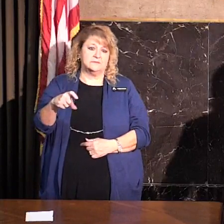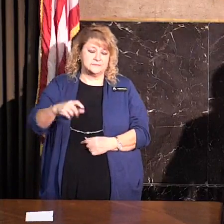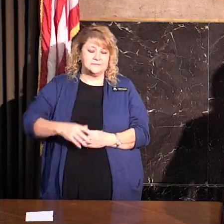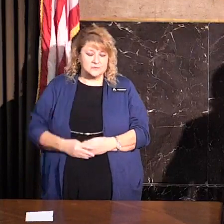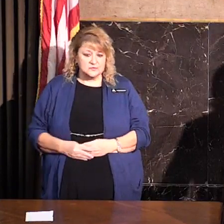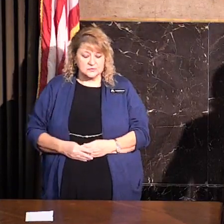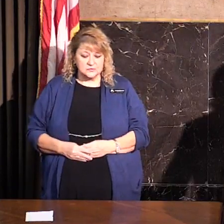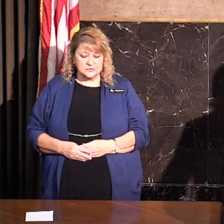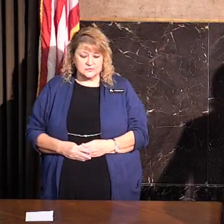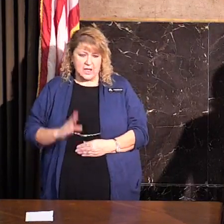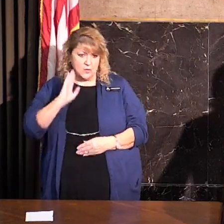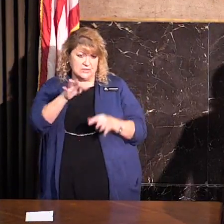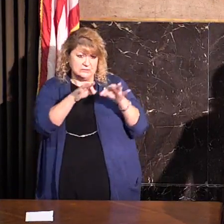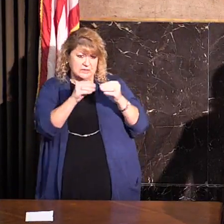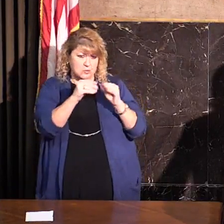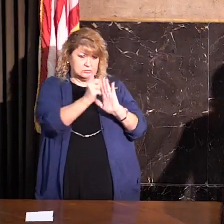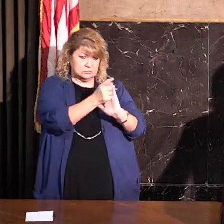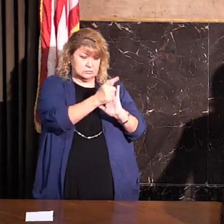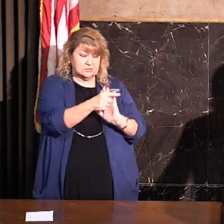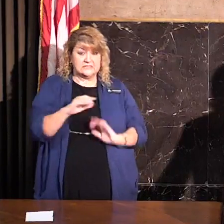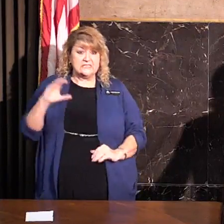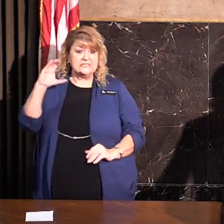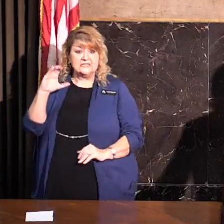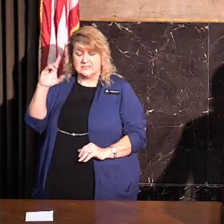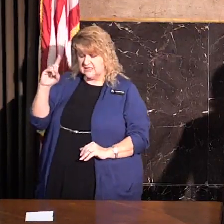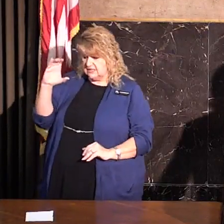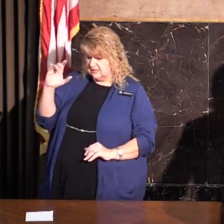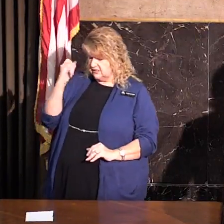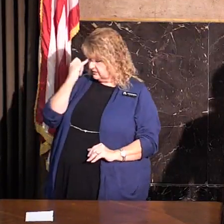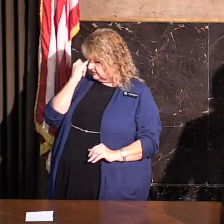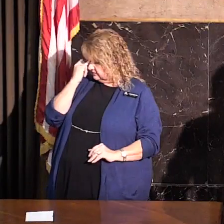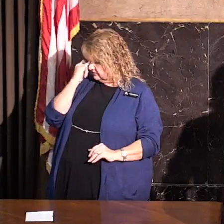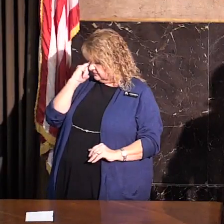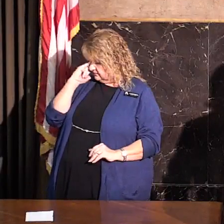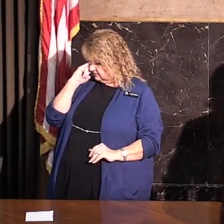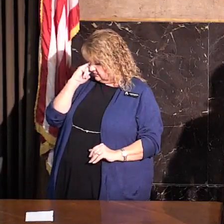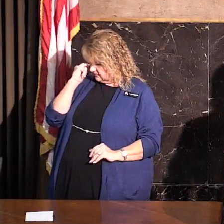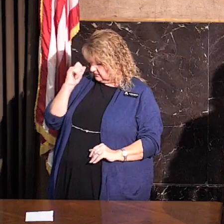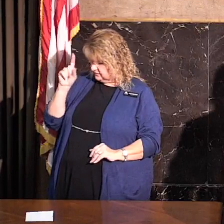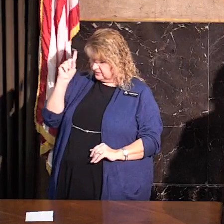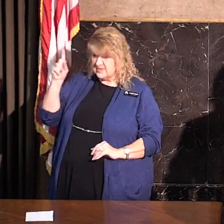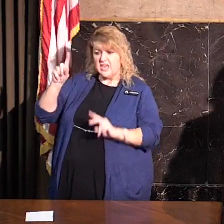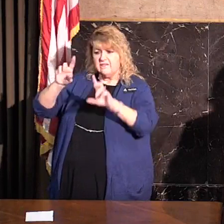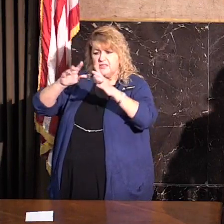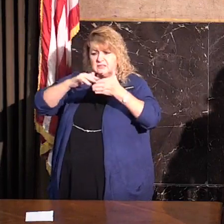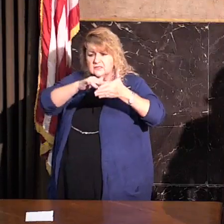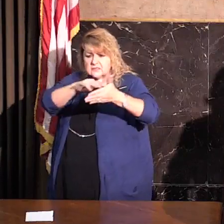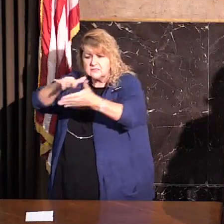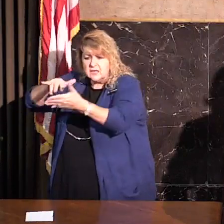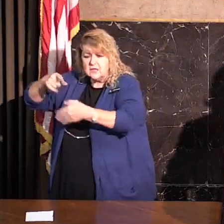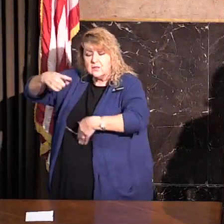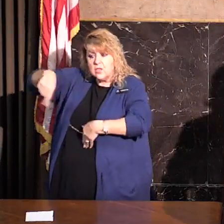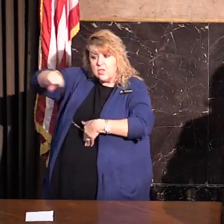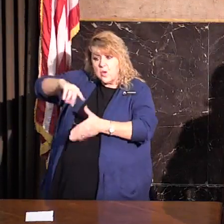the CDC uh has put out information that shows that schools without masking